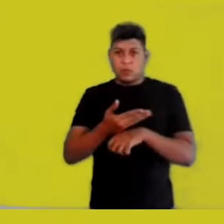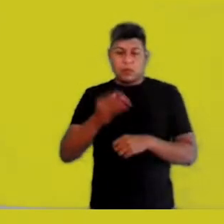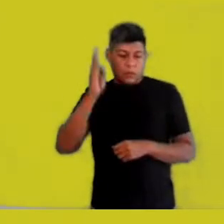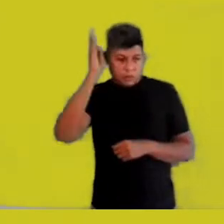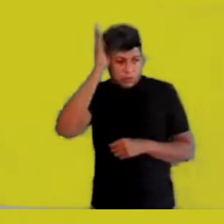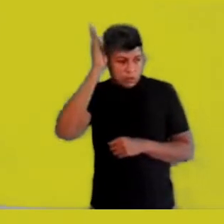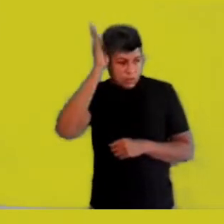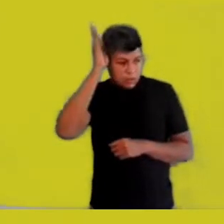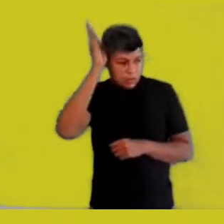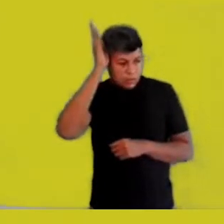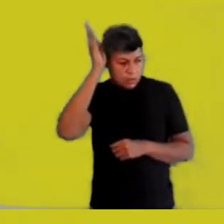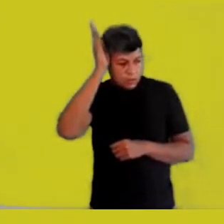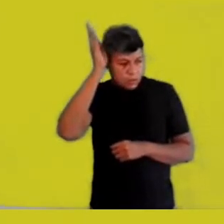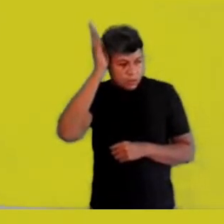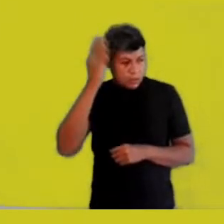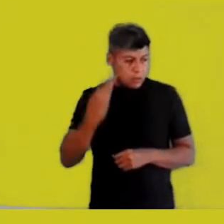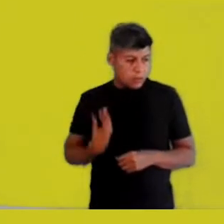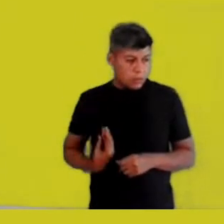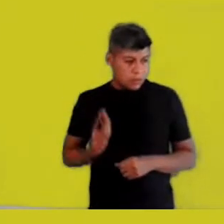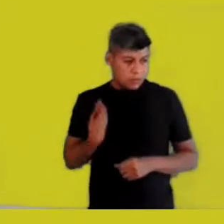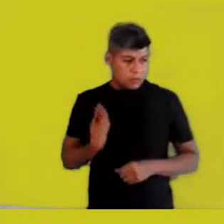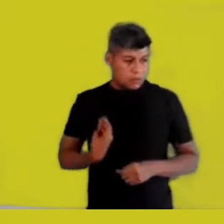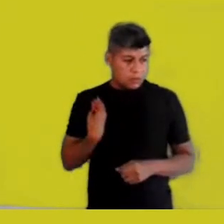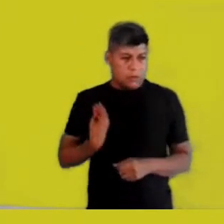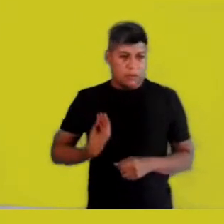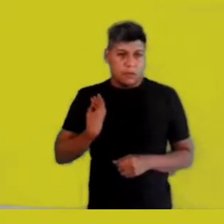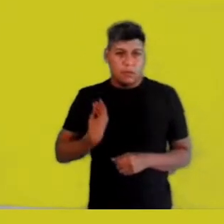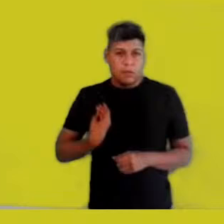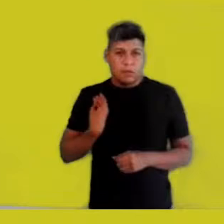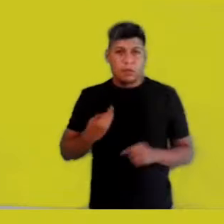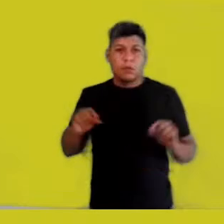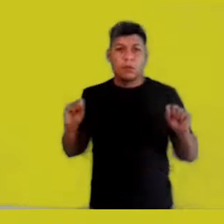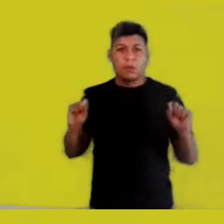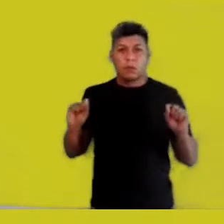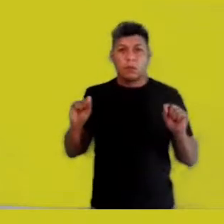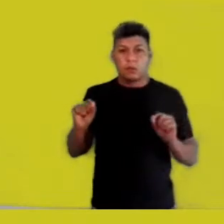to Thaís and Tiganá for their wonderful presence, the sign language folks.